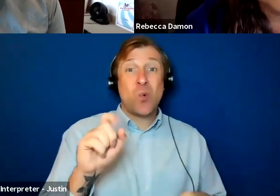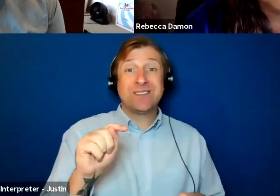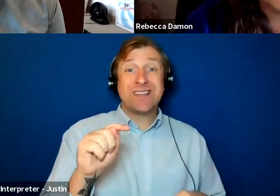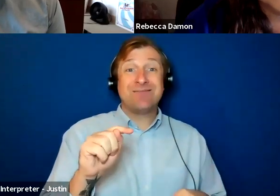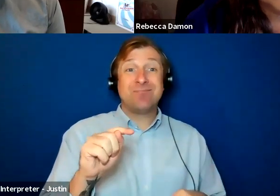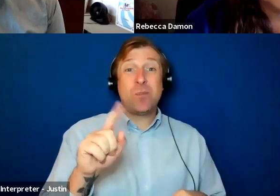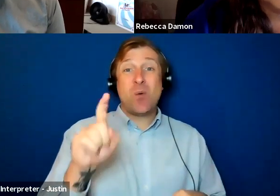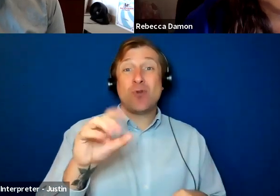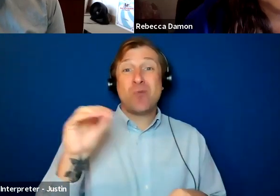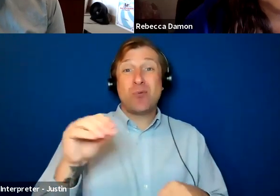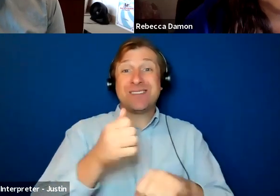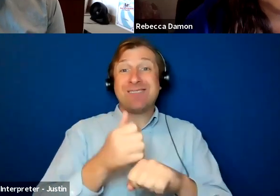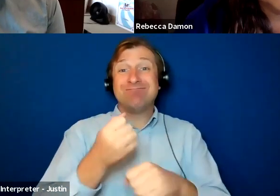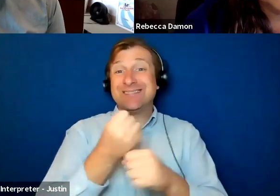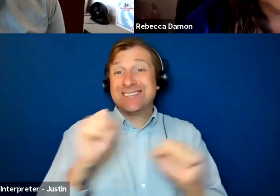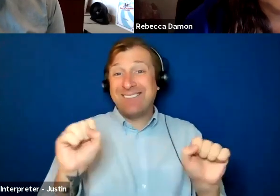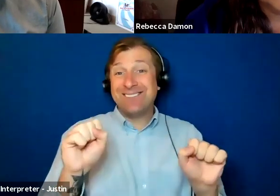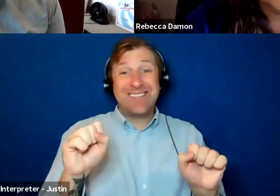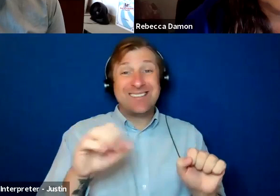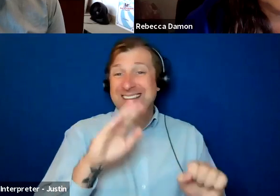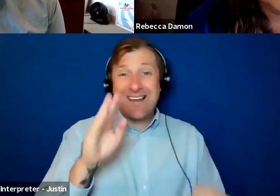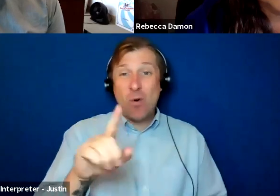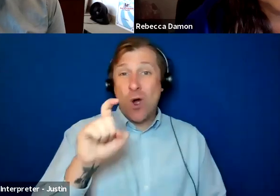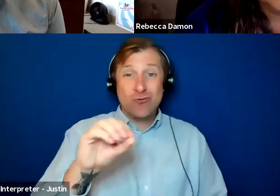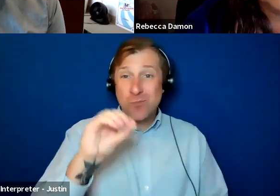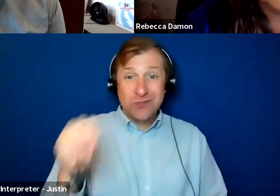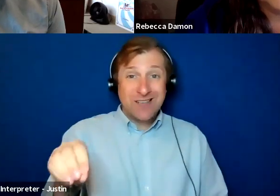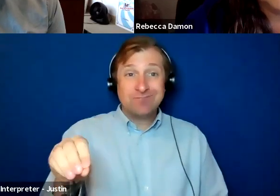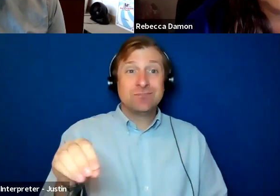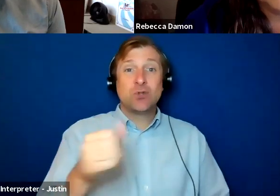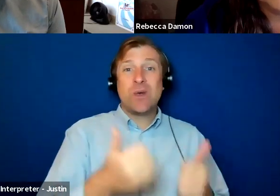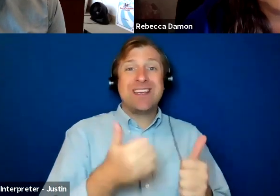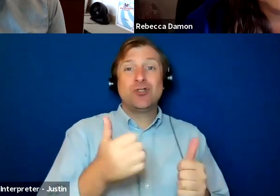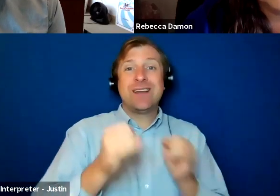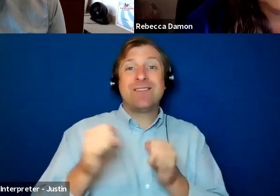and no process is going to be 100% safe. So it is something where each performer is going to have to decide for themselves